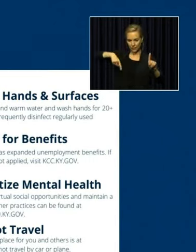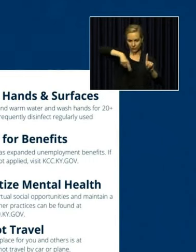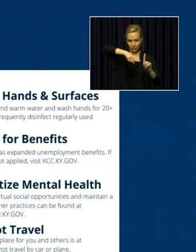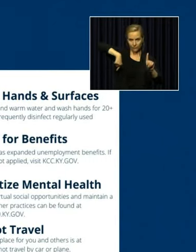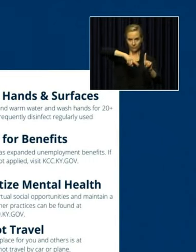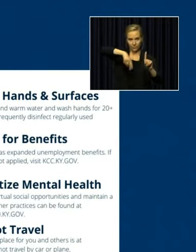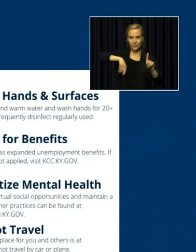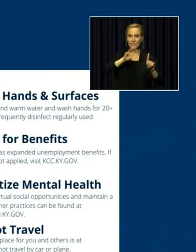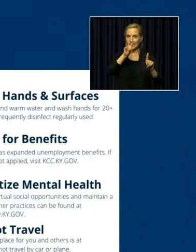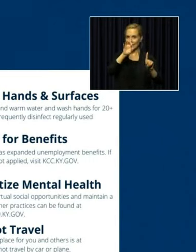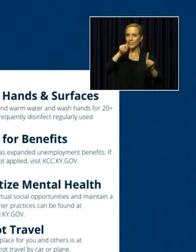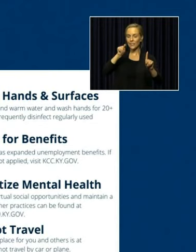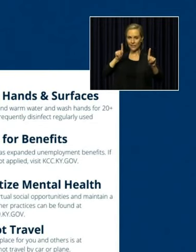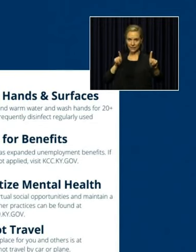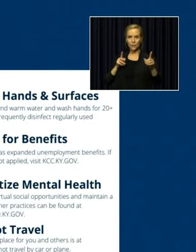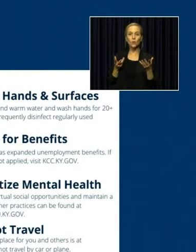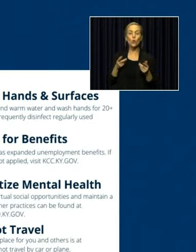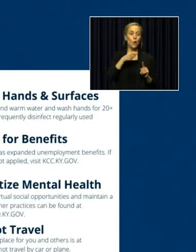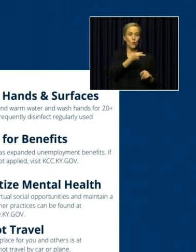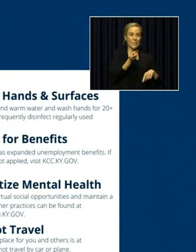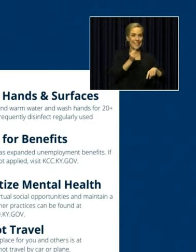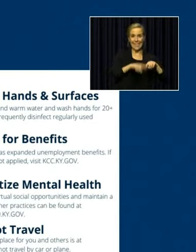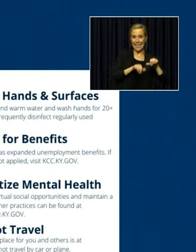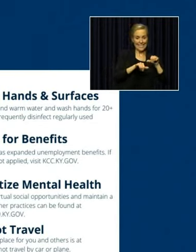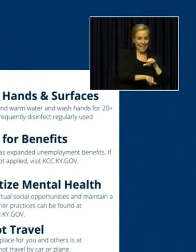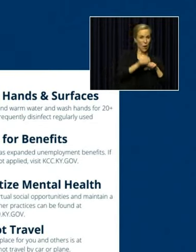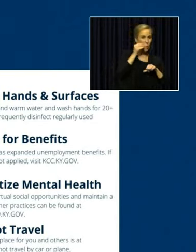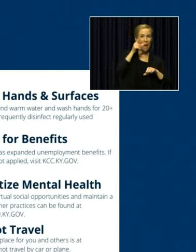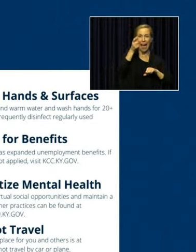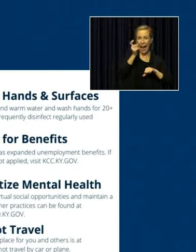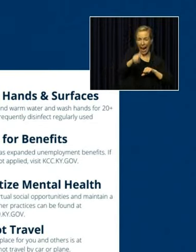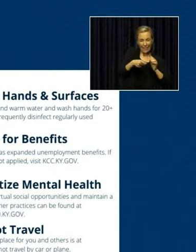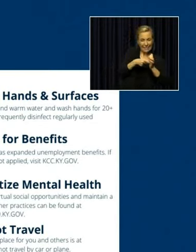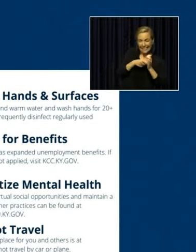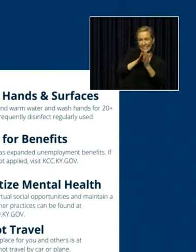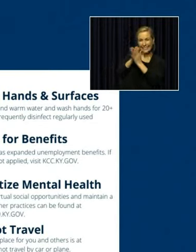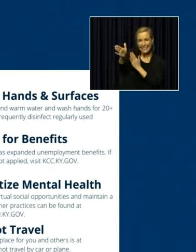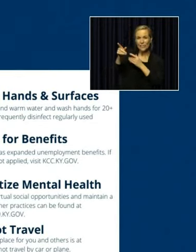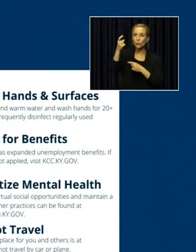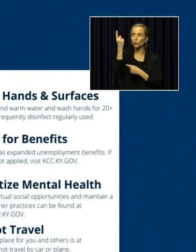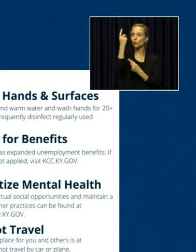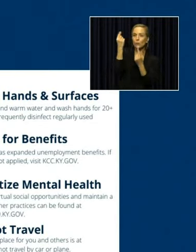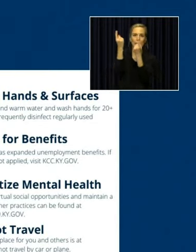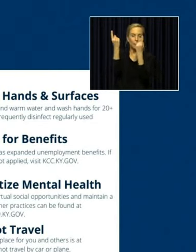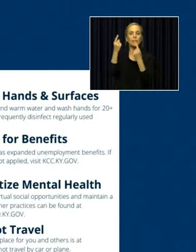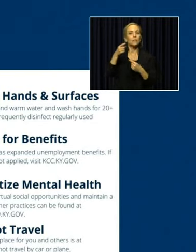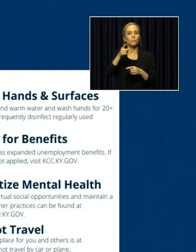PRACTITIONERS, THEY CAN MEET YOUR NEEDS WON'T HAVE TO GO TO A FACILITY AT HOSE MOST LIABLE THE